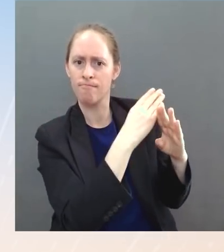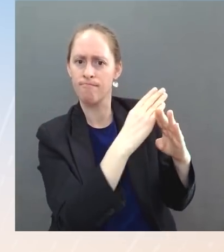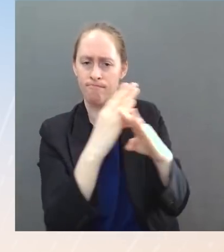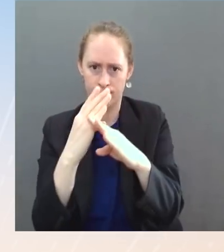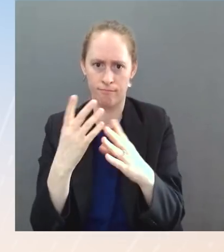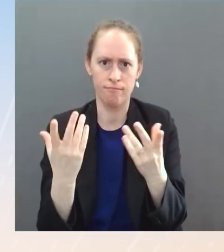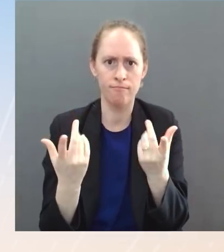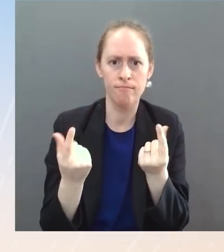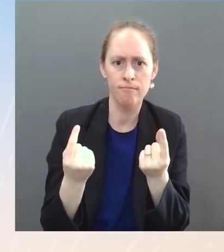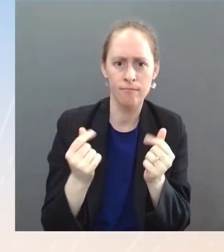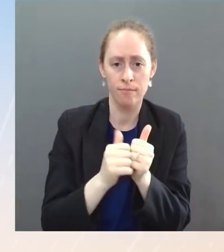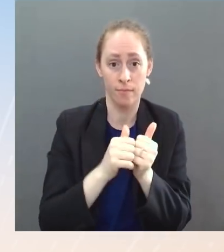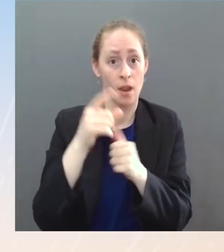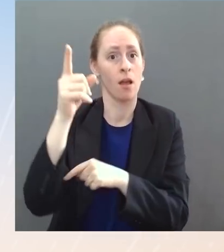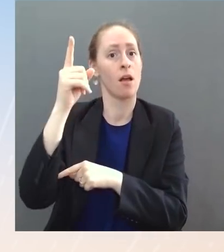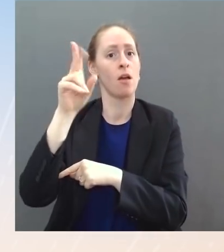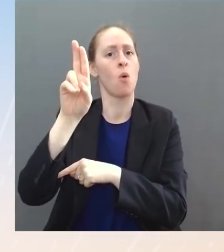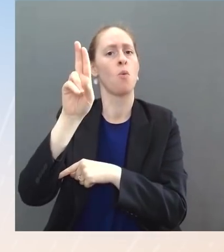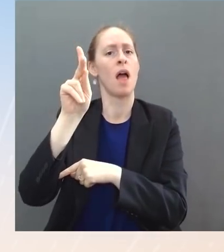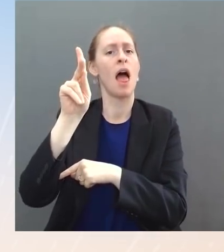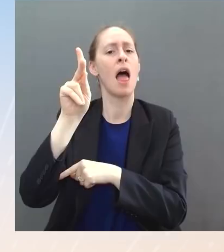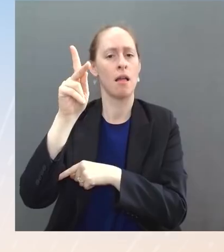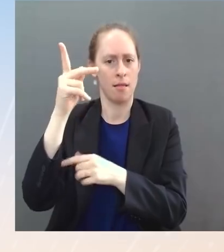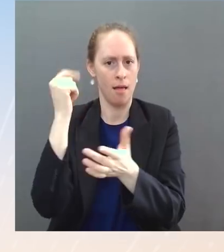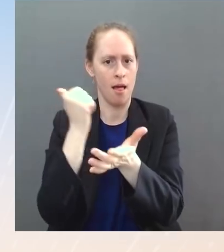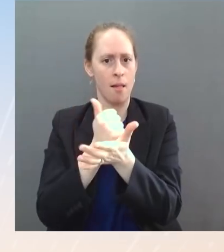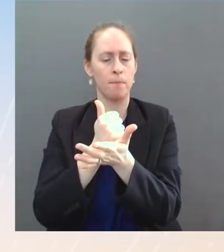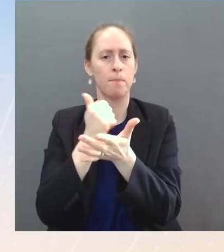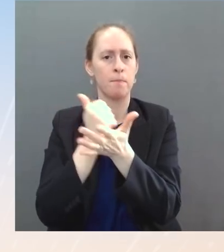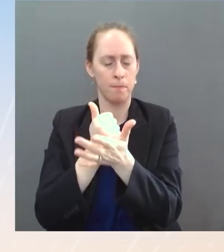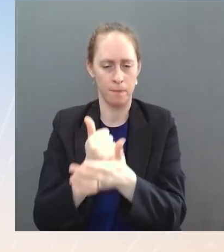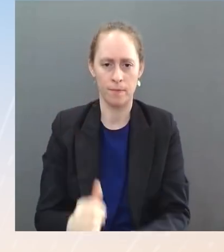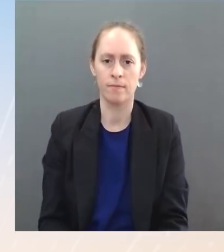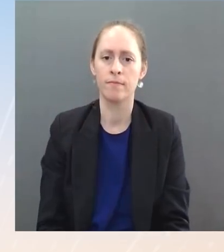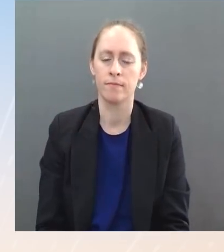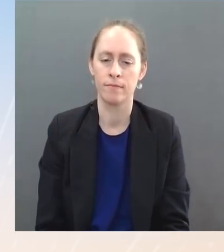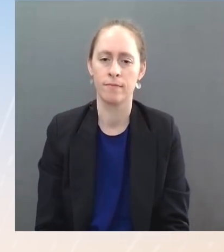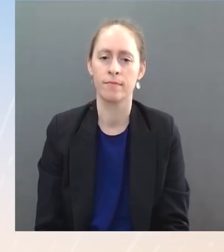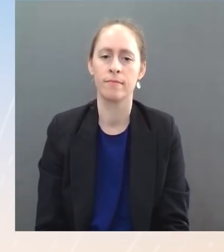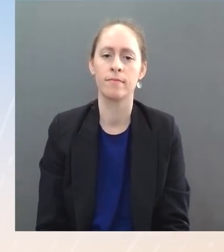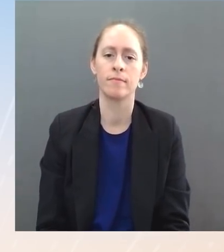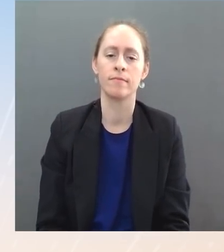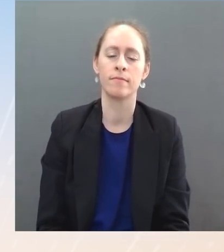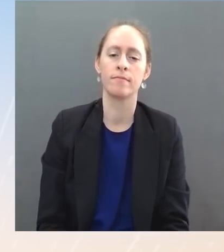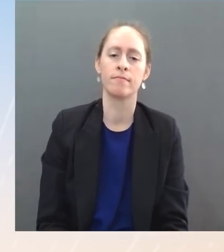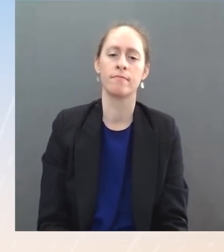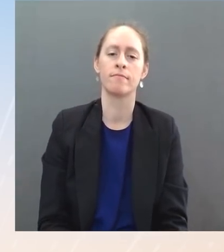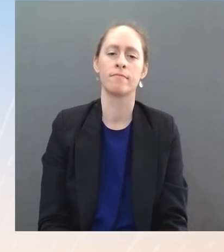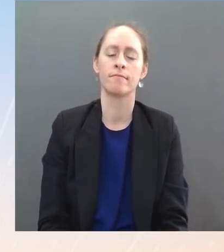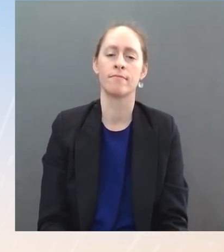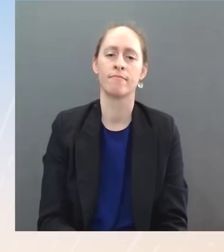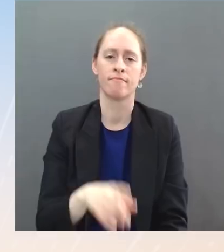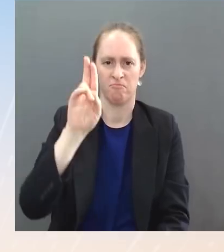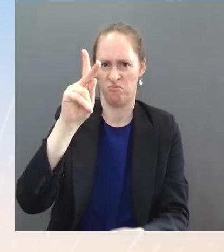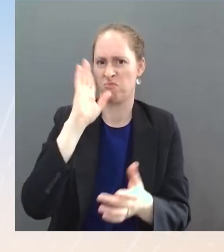that coastal defense systems would be provided to the Ukrainians. It is a good example how, working with Allies and partners,